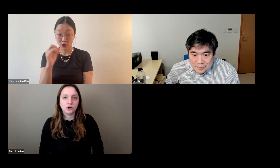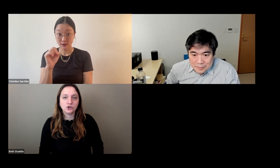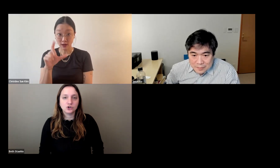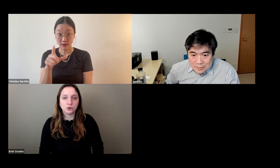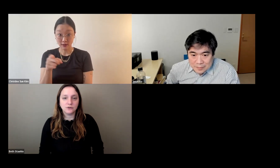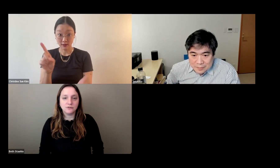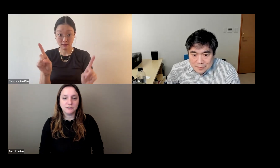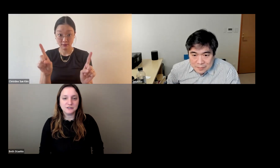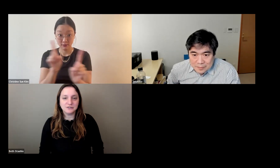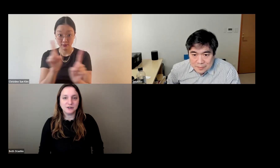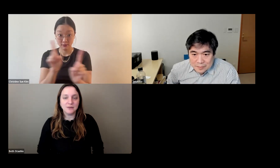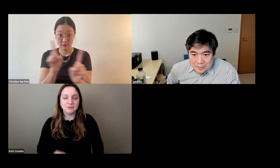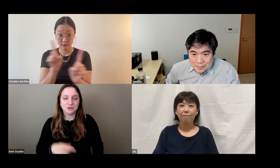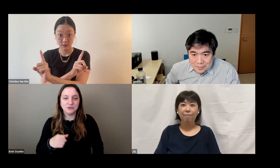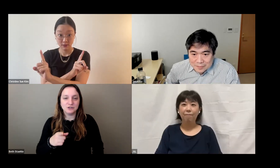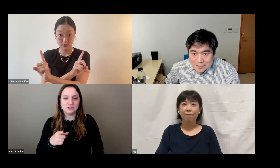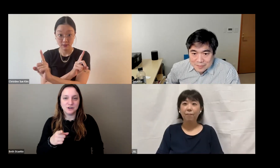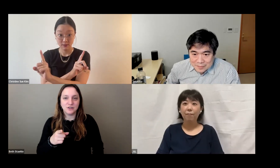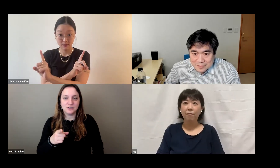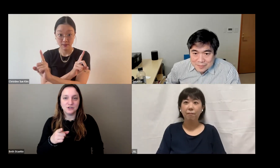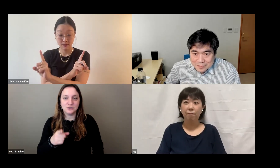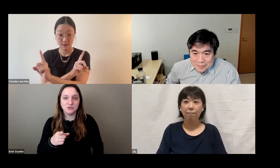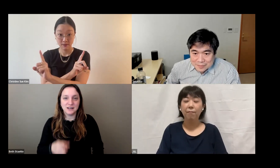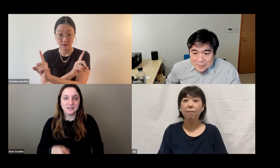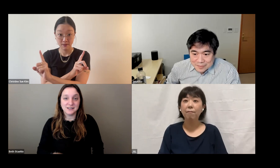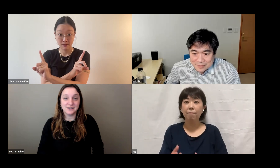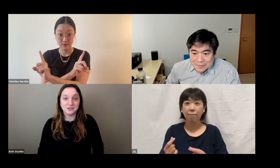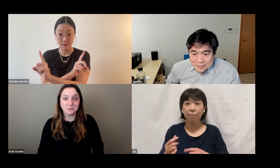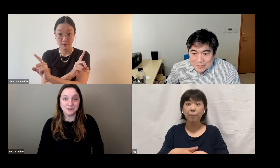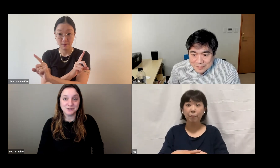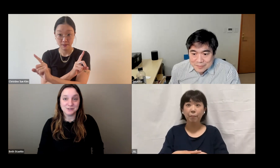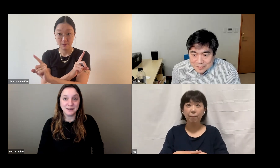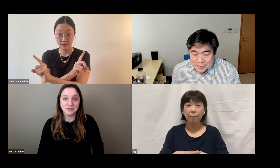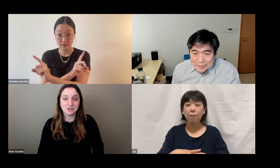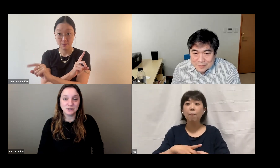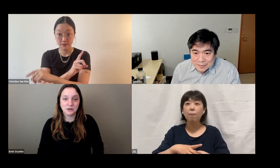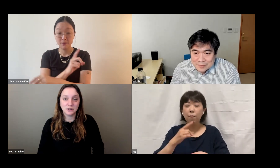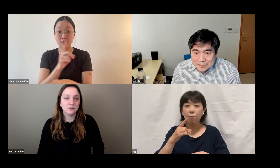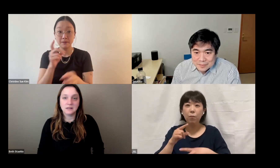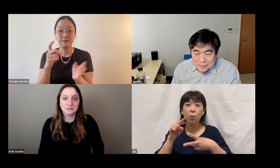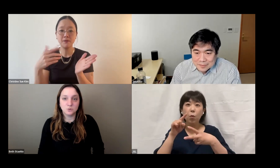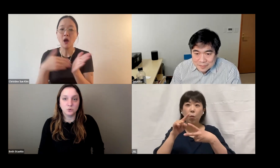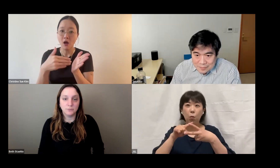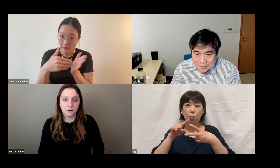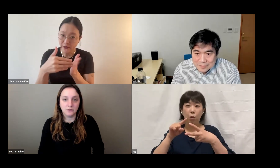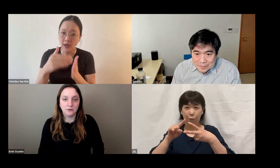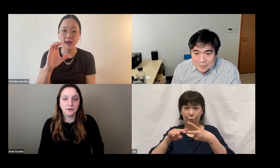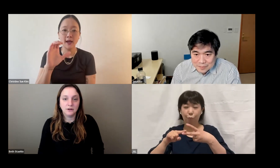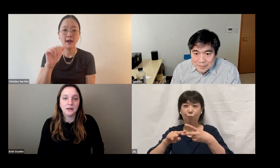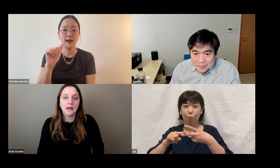Sure. First of all, I'm sure you just saw the two JSL interpreters switch… That’s normal. Yeah.